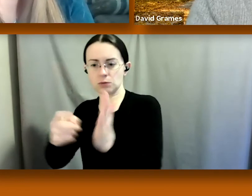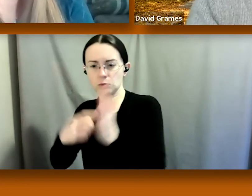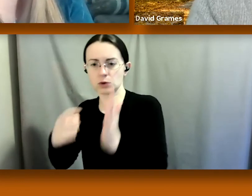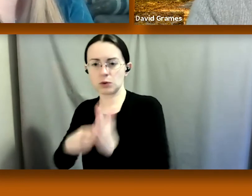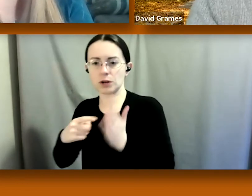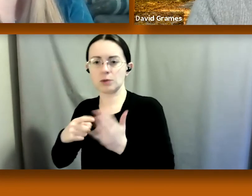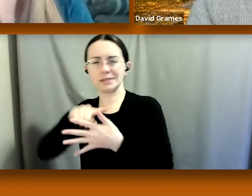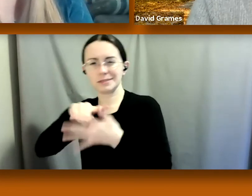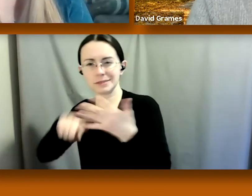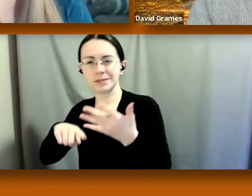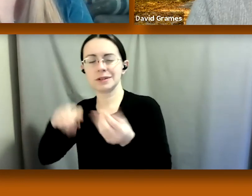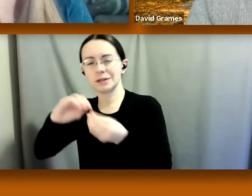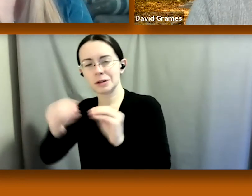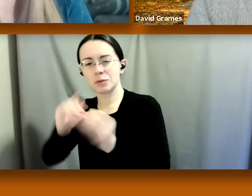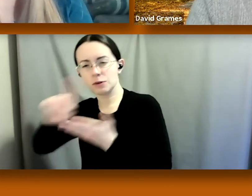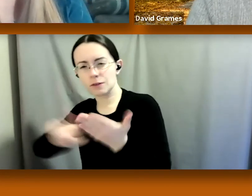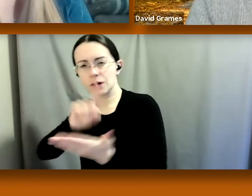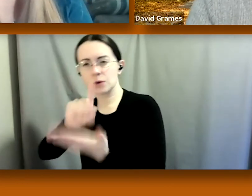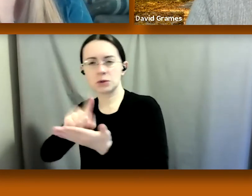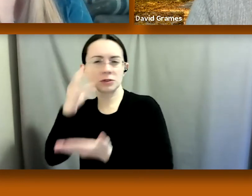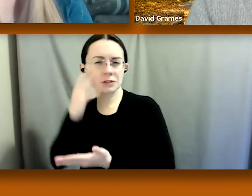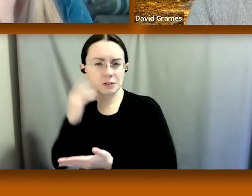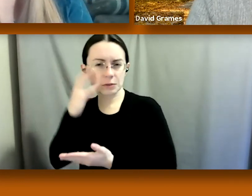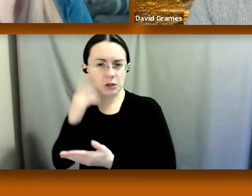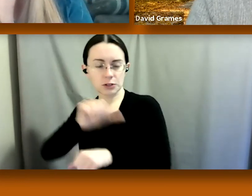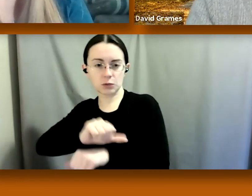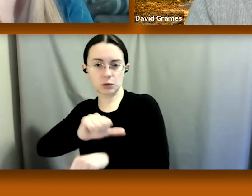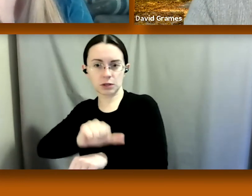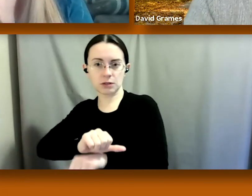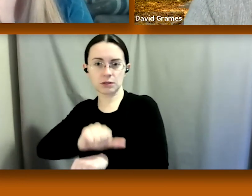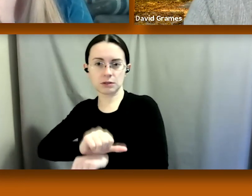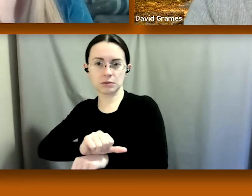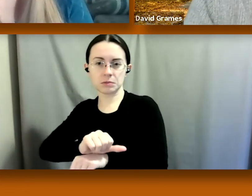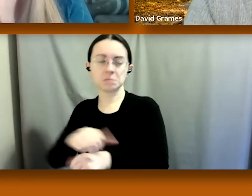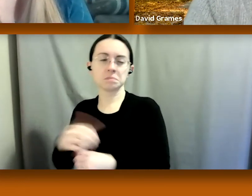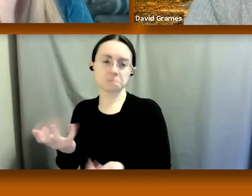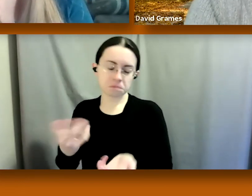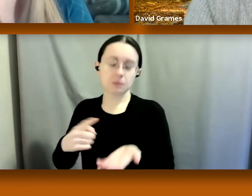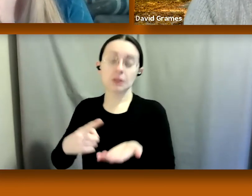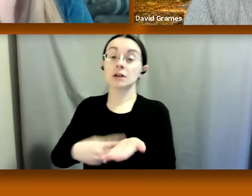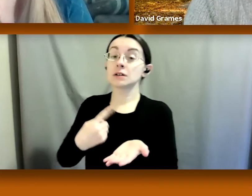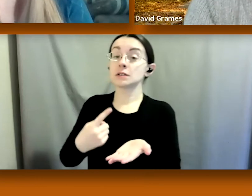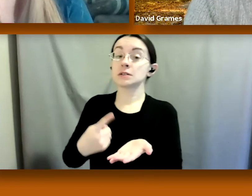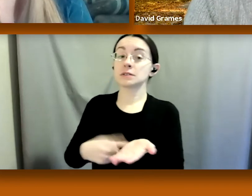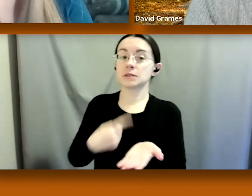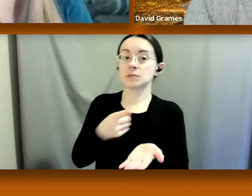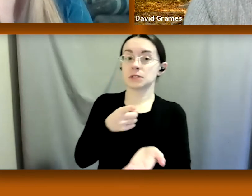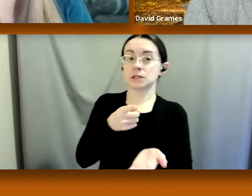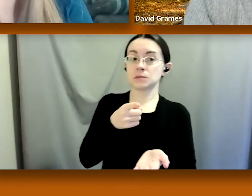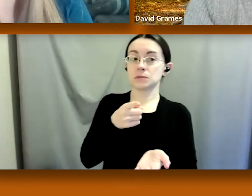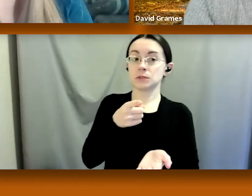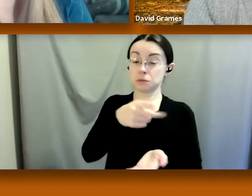at a workplace. Um, and so sometimes being able to include them on a project that will fulfill